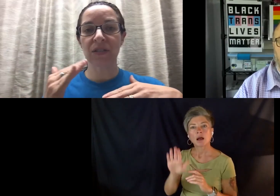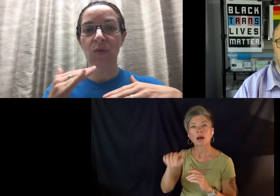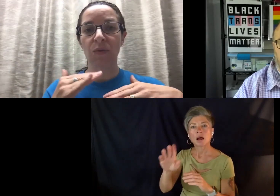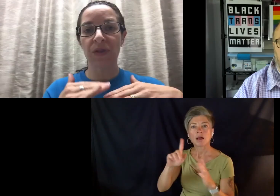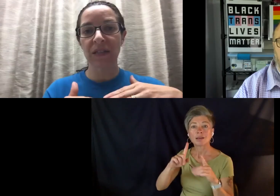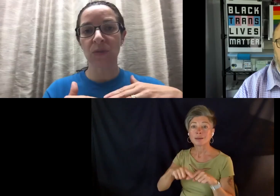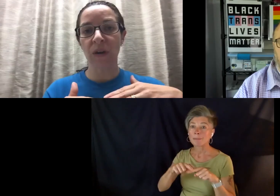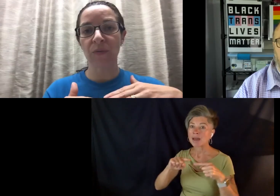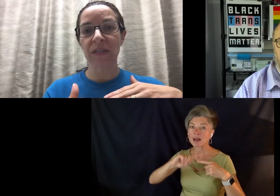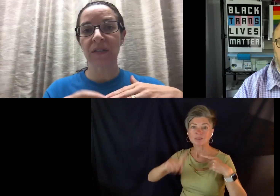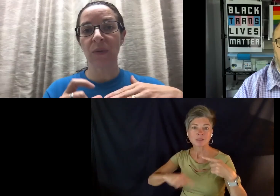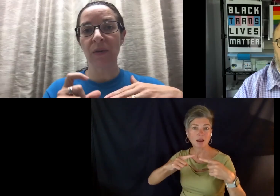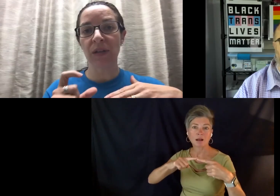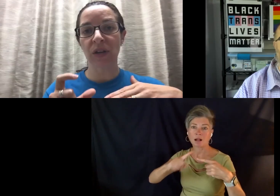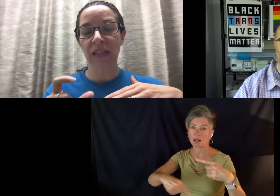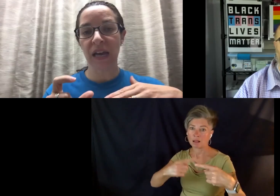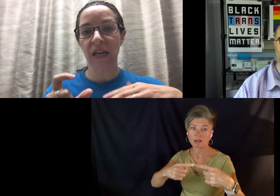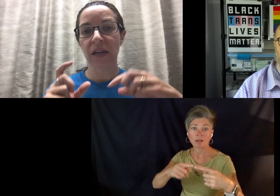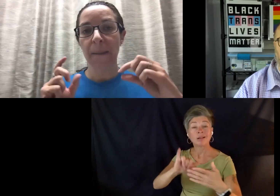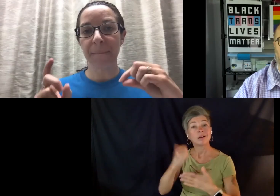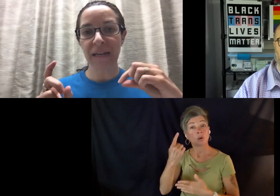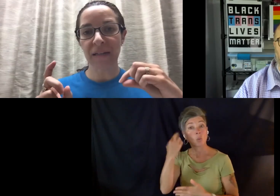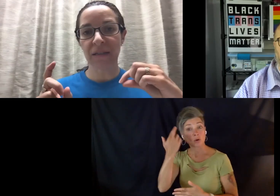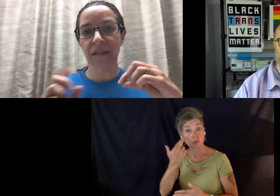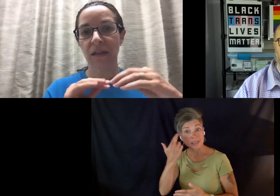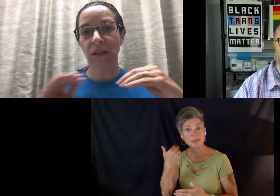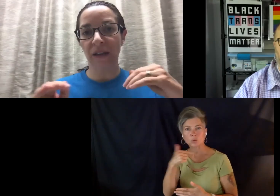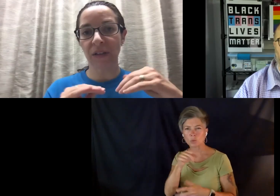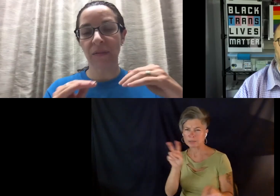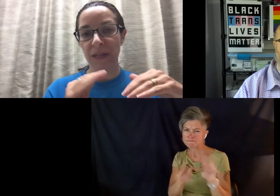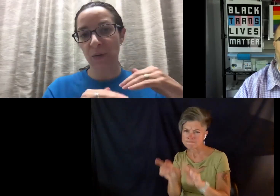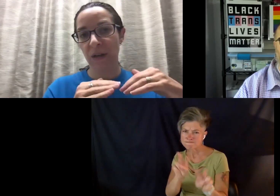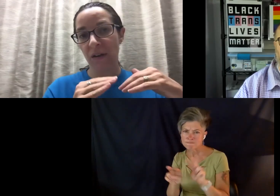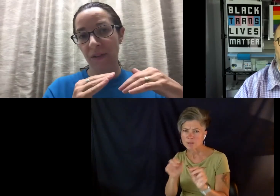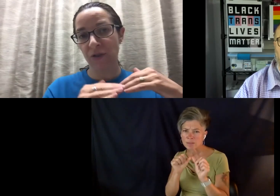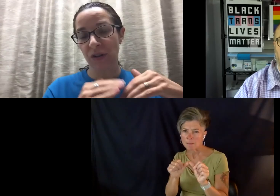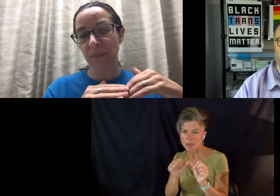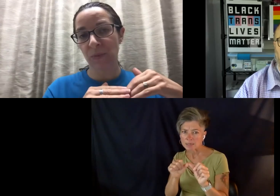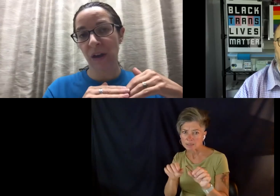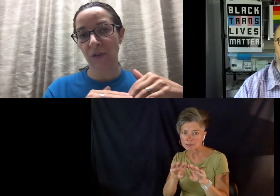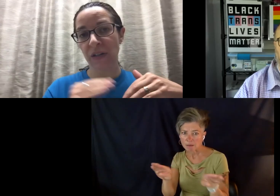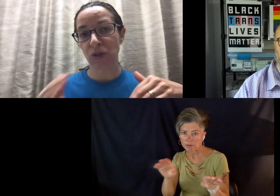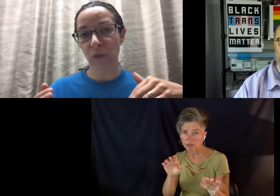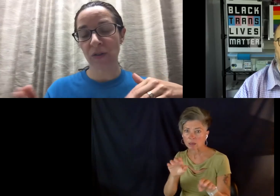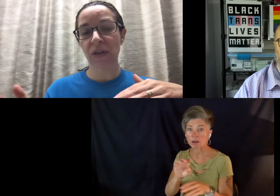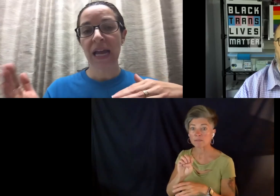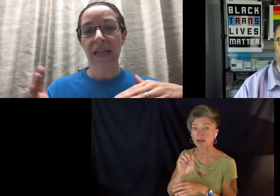And so this is one of the reasons why we look at that maintenance level of estrogen between 100 and 200.